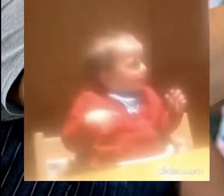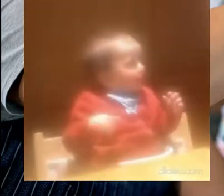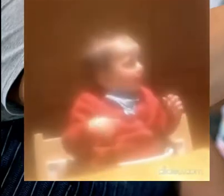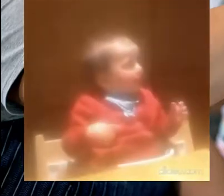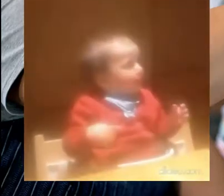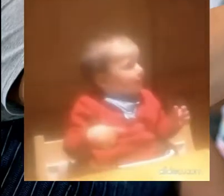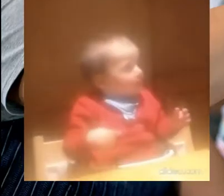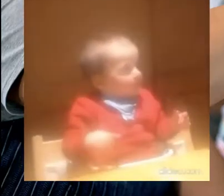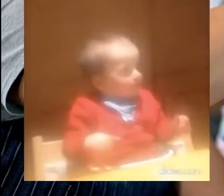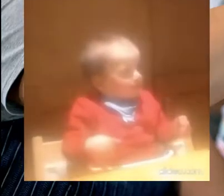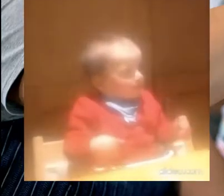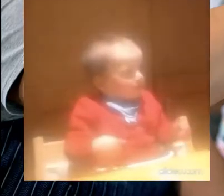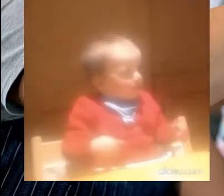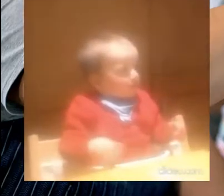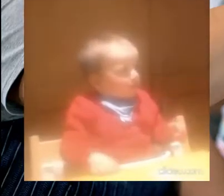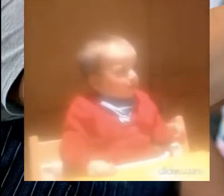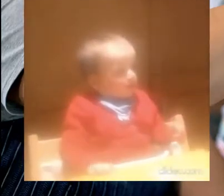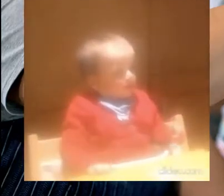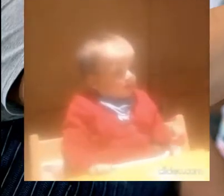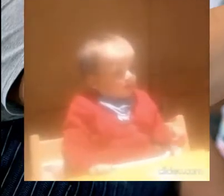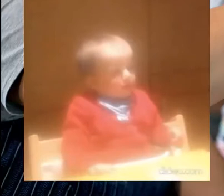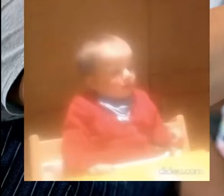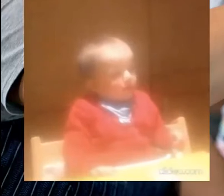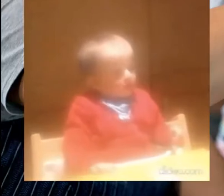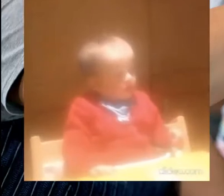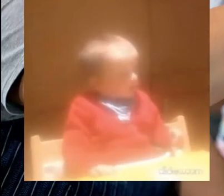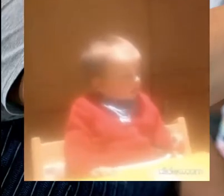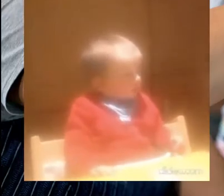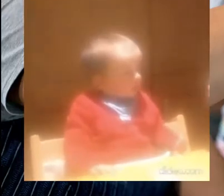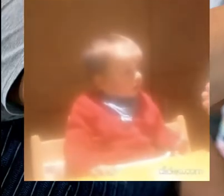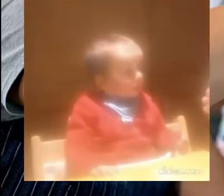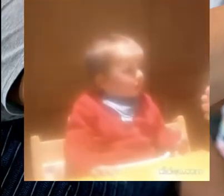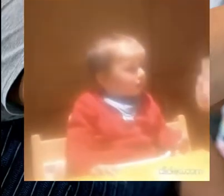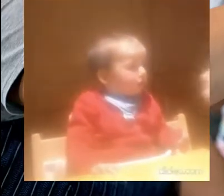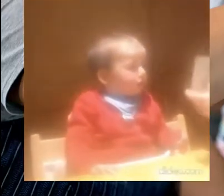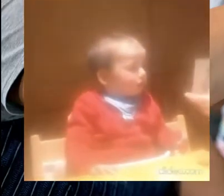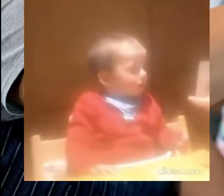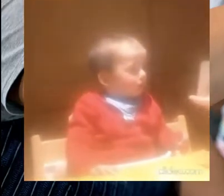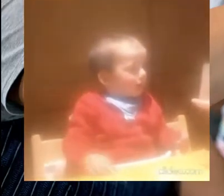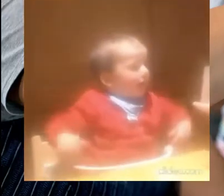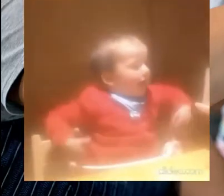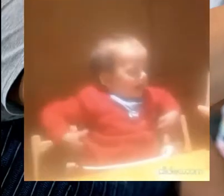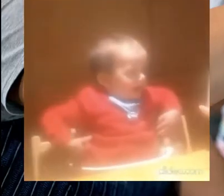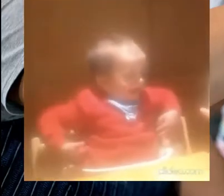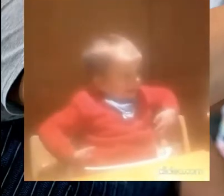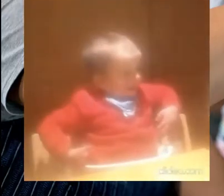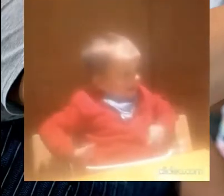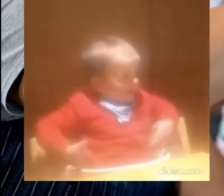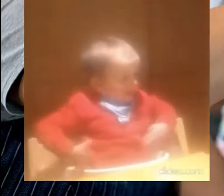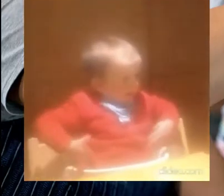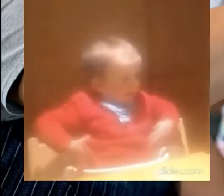Sign language is an unprintable language with profound benefits for Deaf and hearing parents.